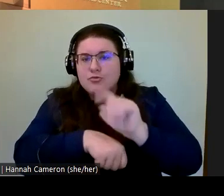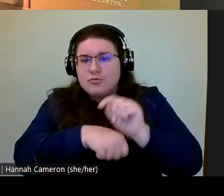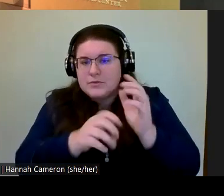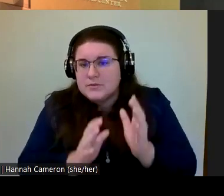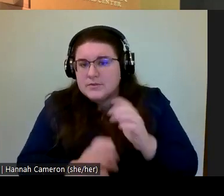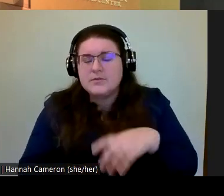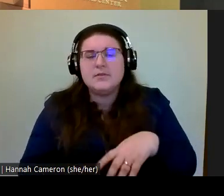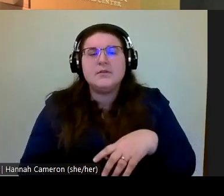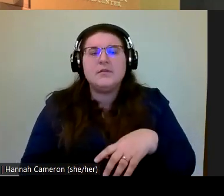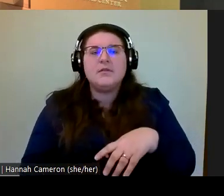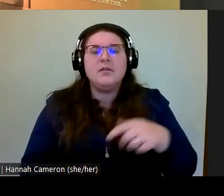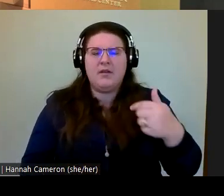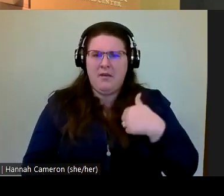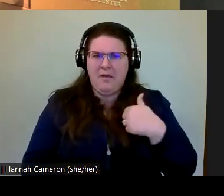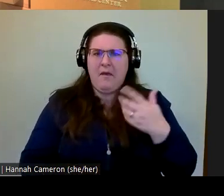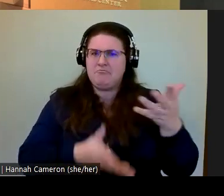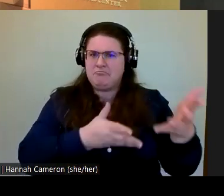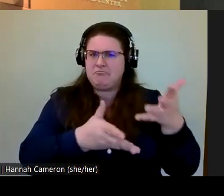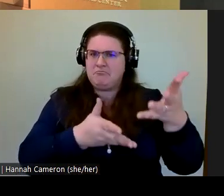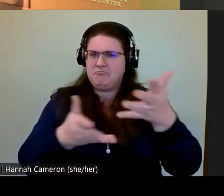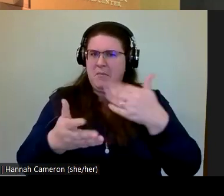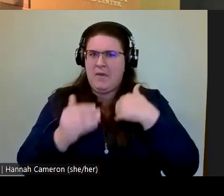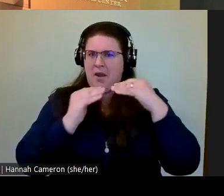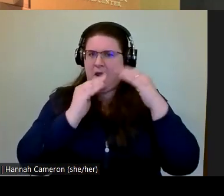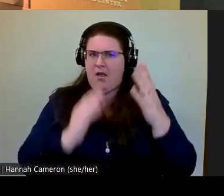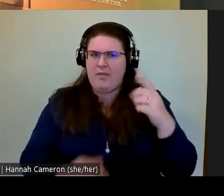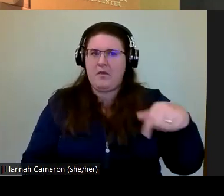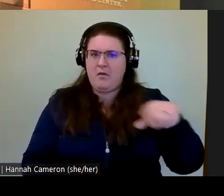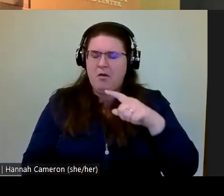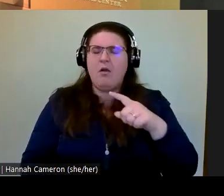I talked to my colleagues who doing this work they really really like it and what I hear from